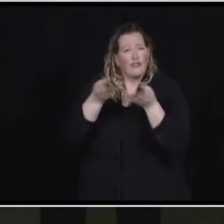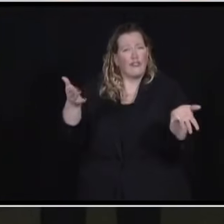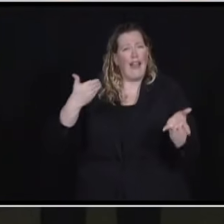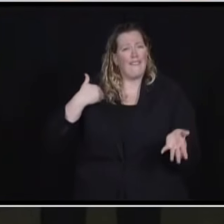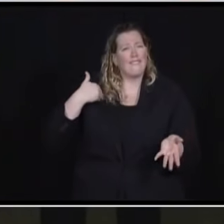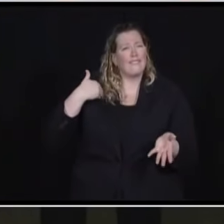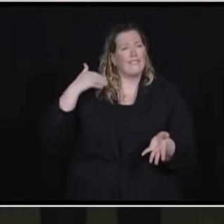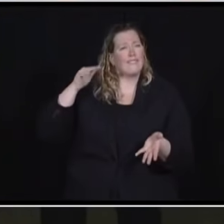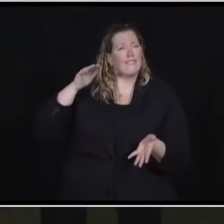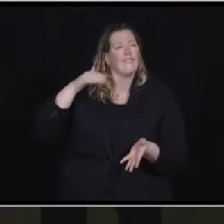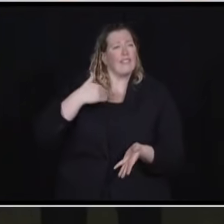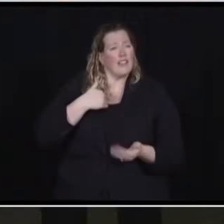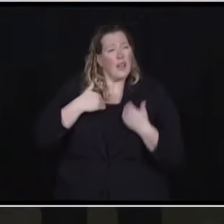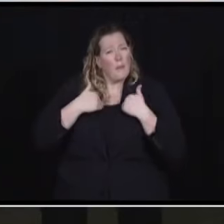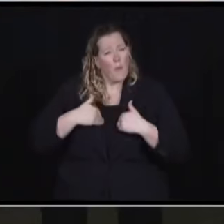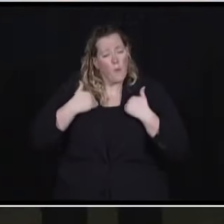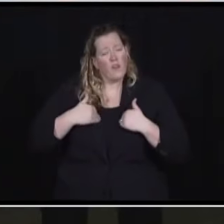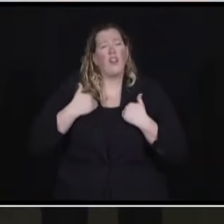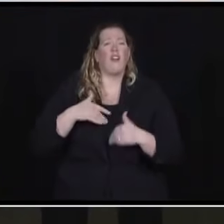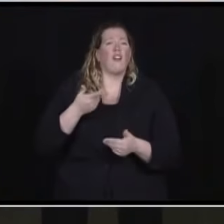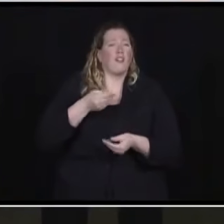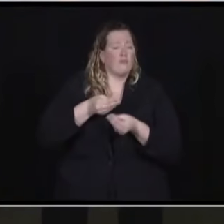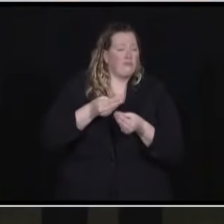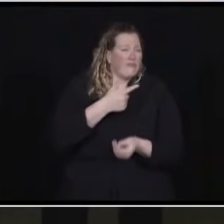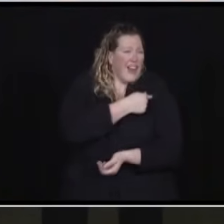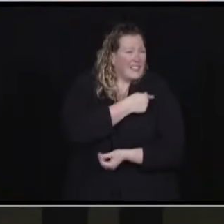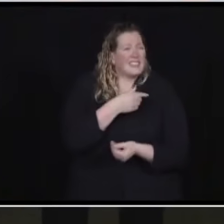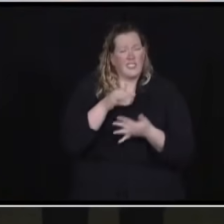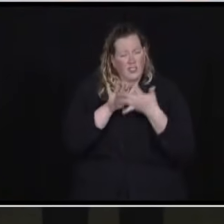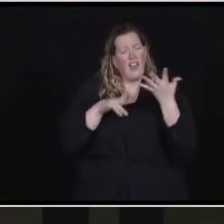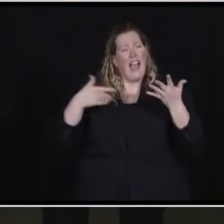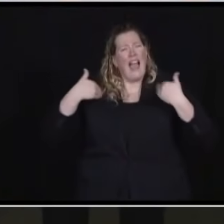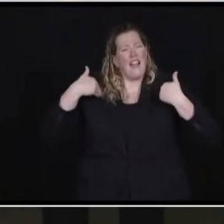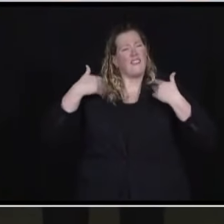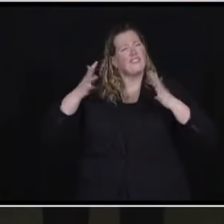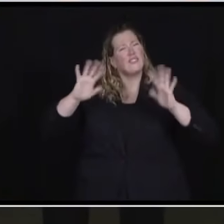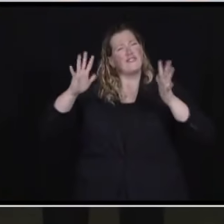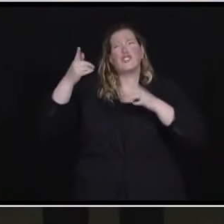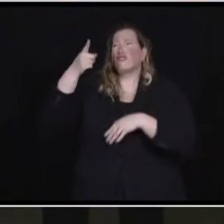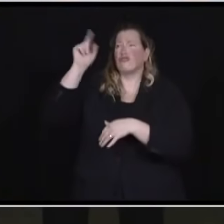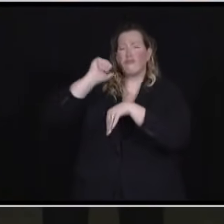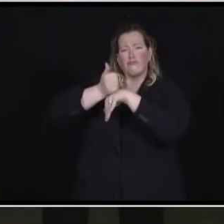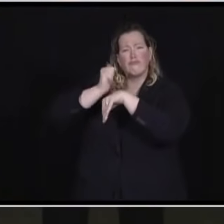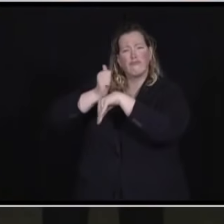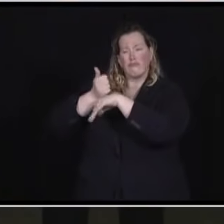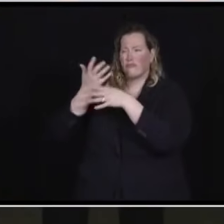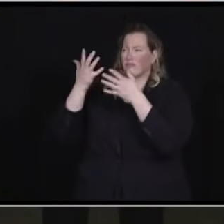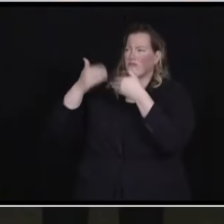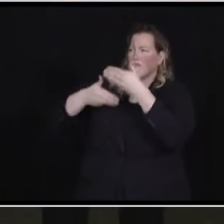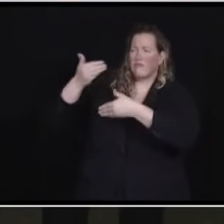this including the refrigeration, do you foresee the rollout of people being vaccinated as being something like with the satellite